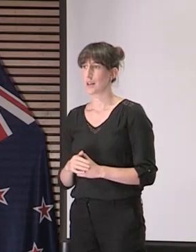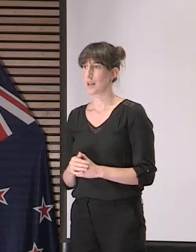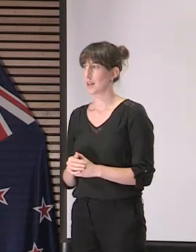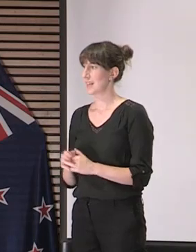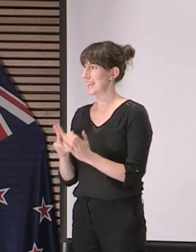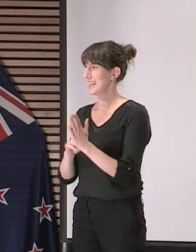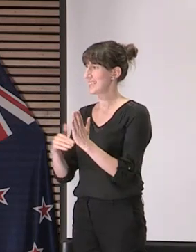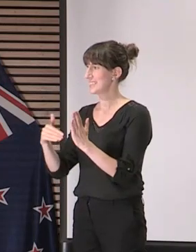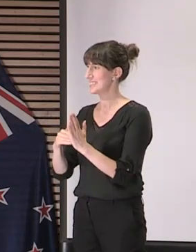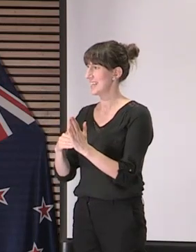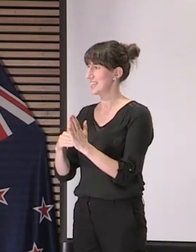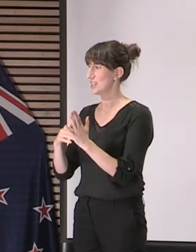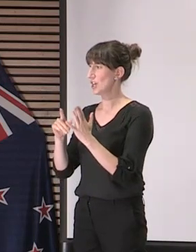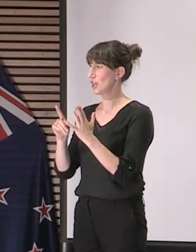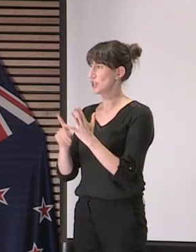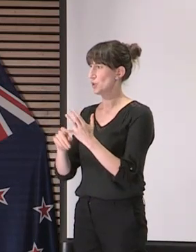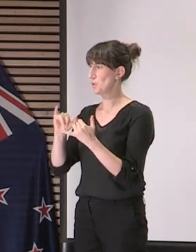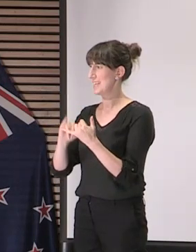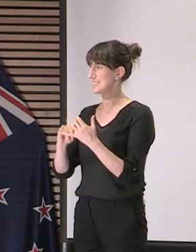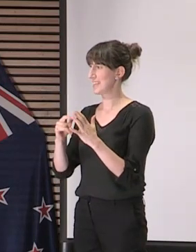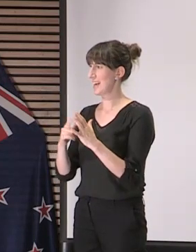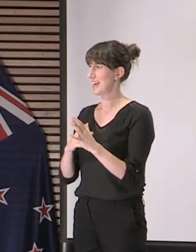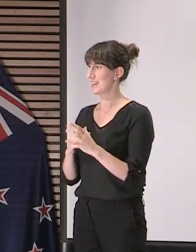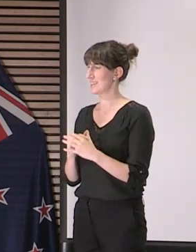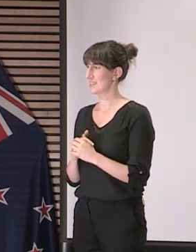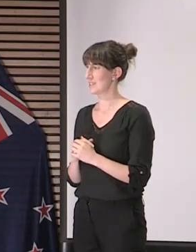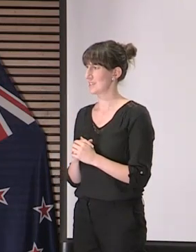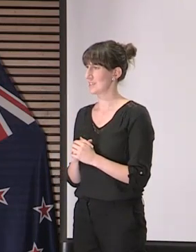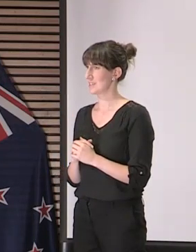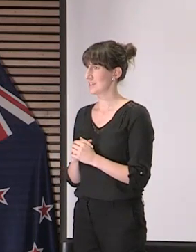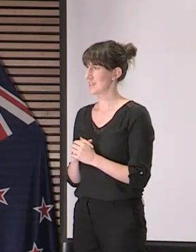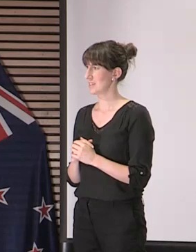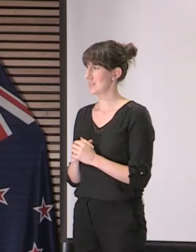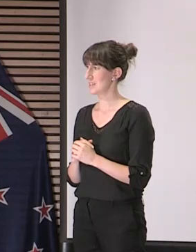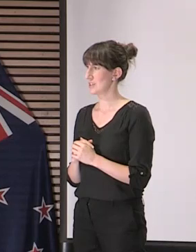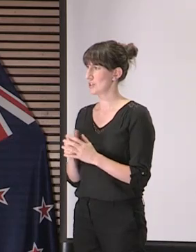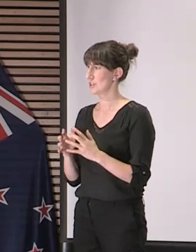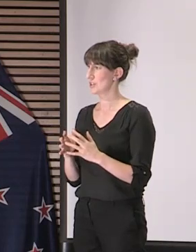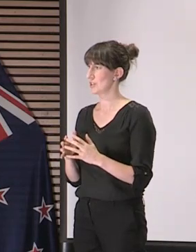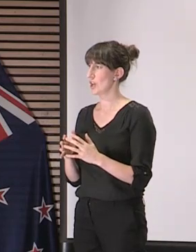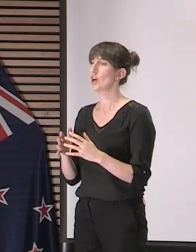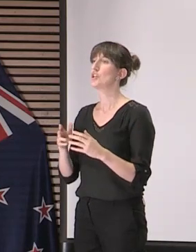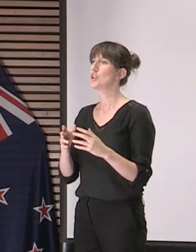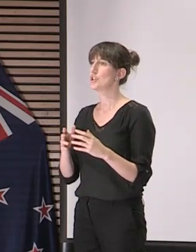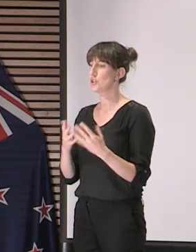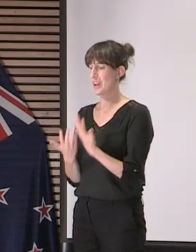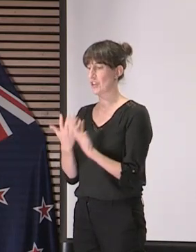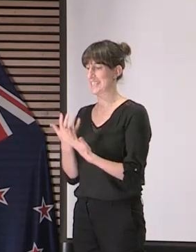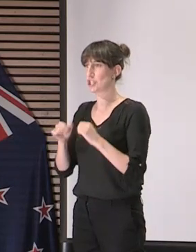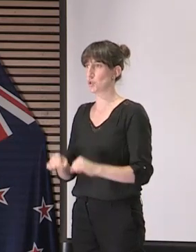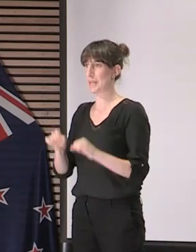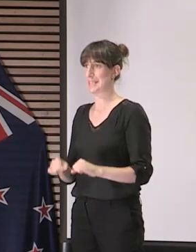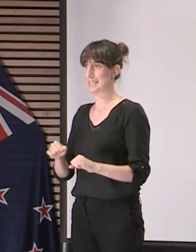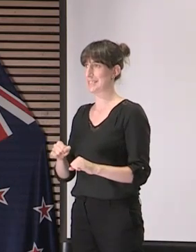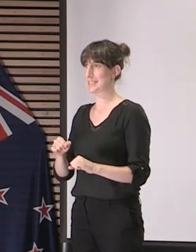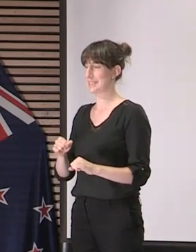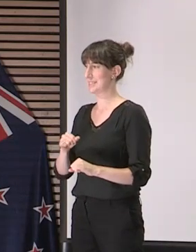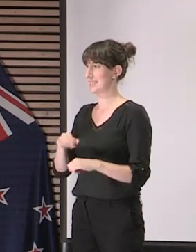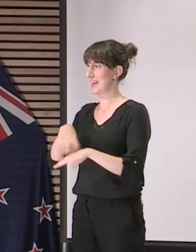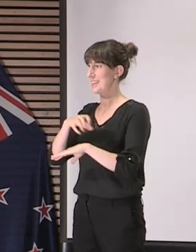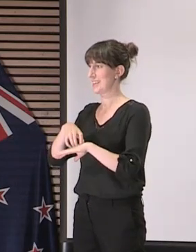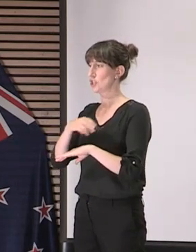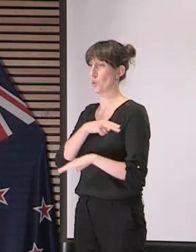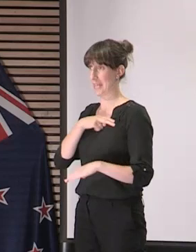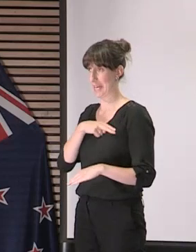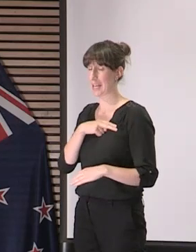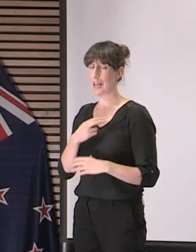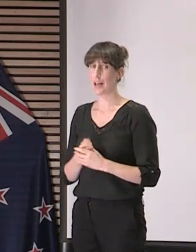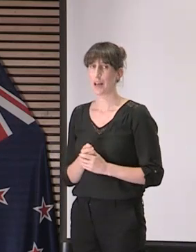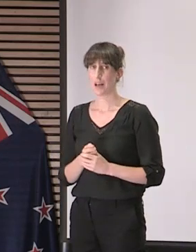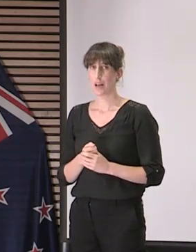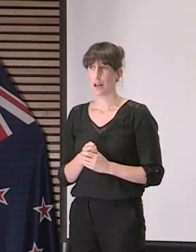As education minister, the